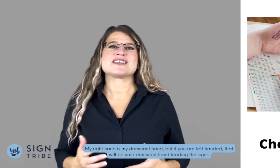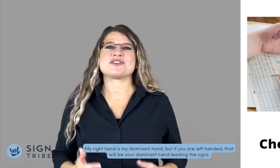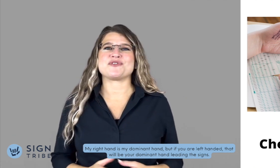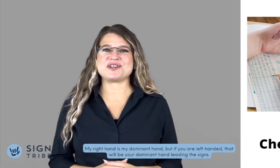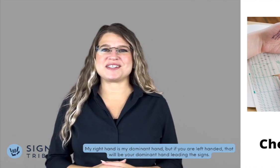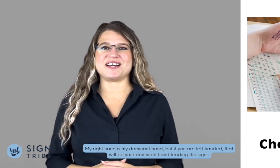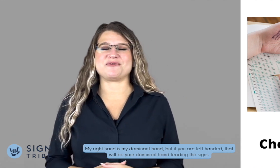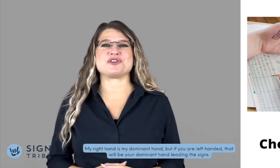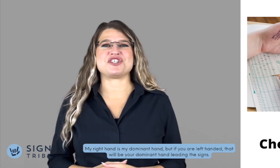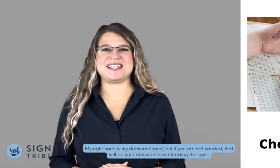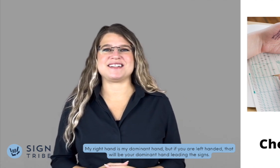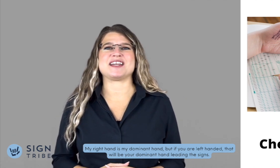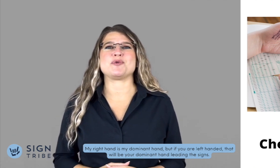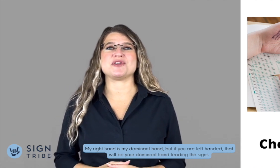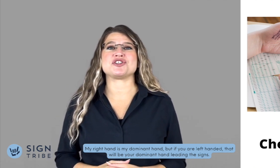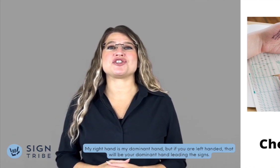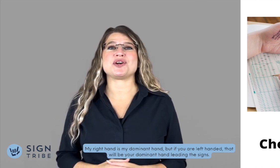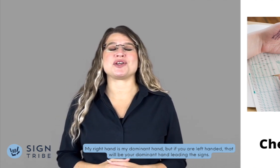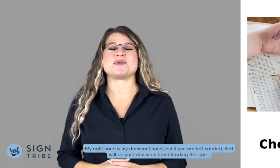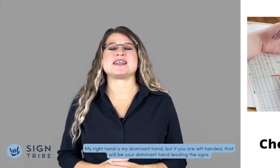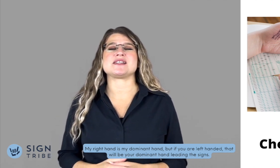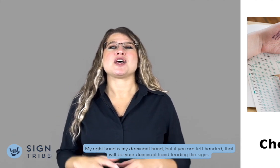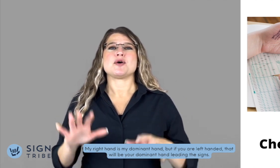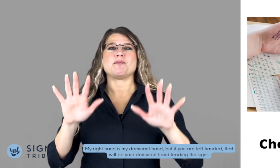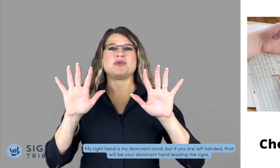So the first sign for cheat that I'm going to show you is both of